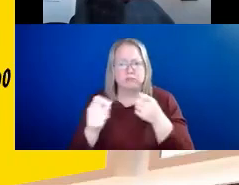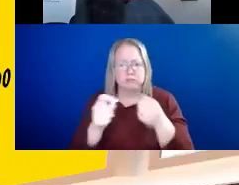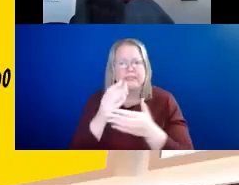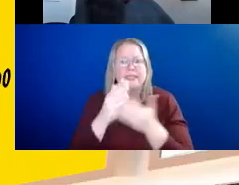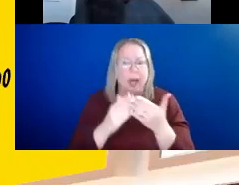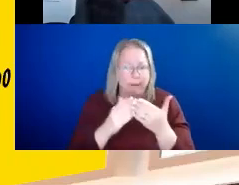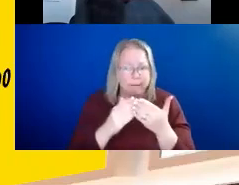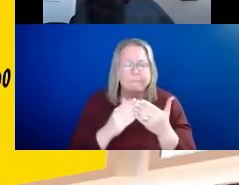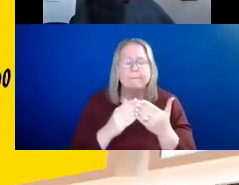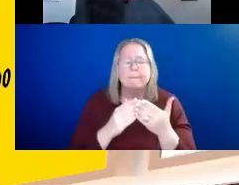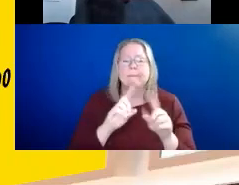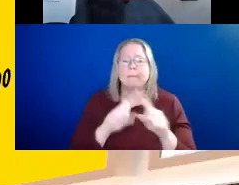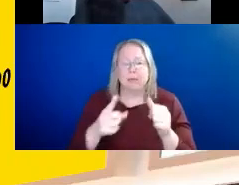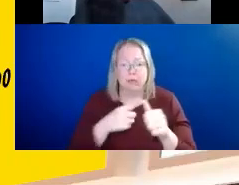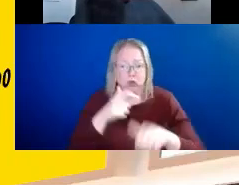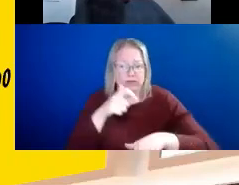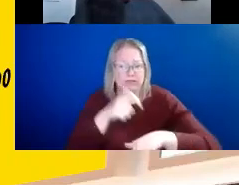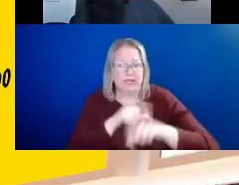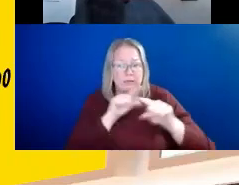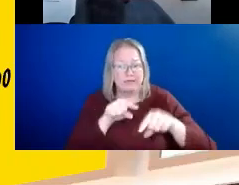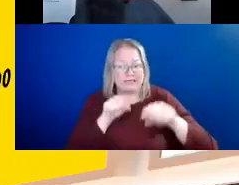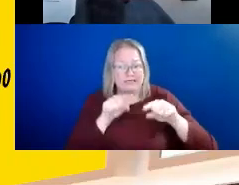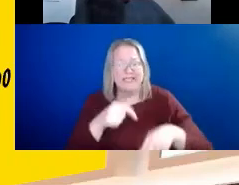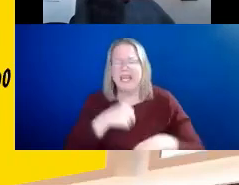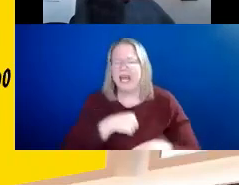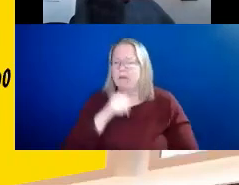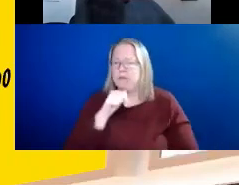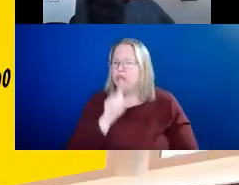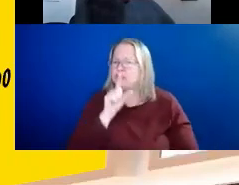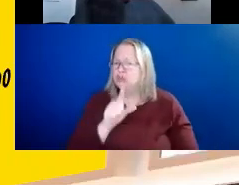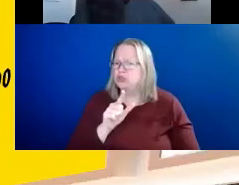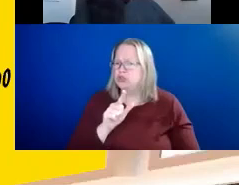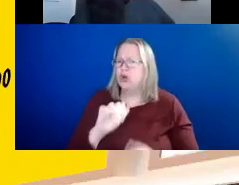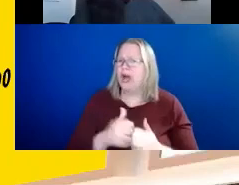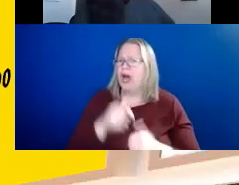12:51:36 I am a first-time attendee, I'm not quite sure how this operates.